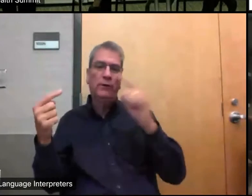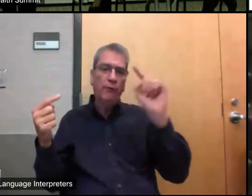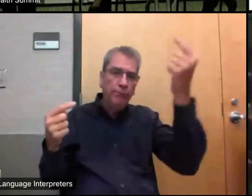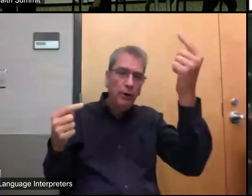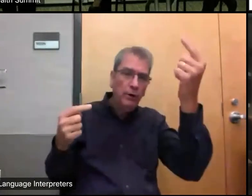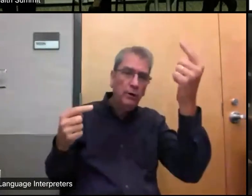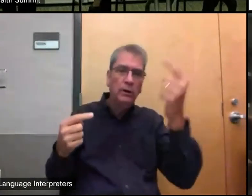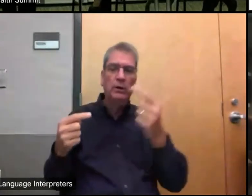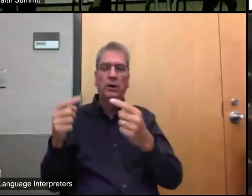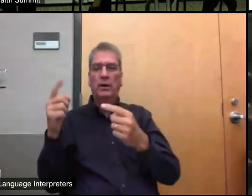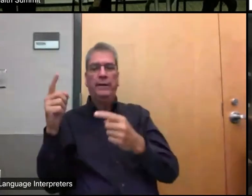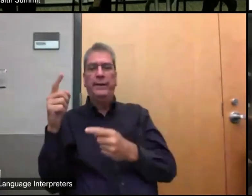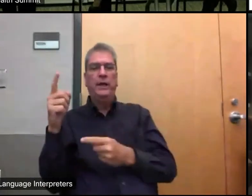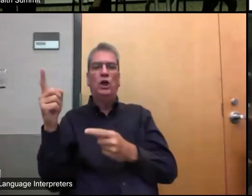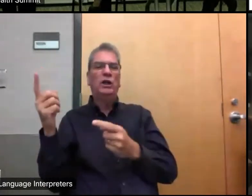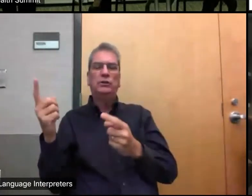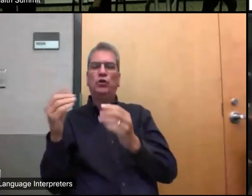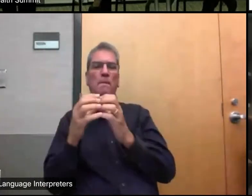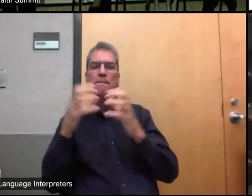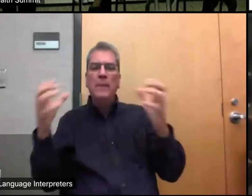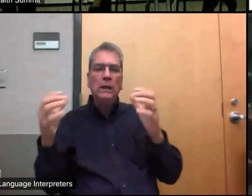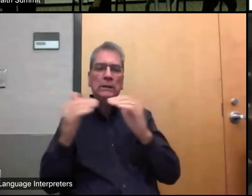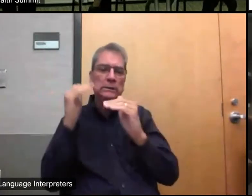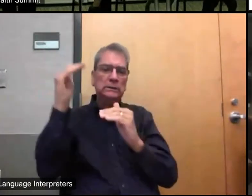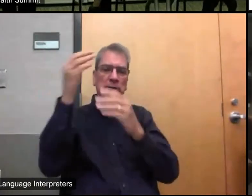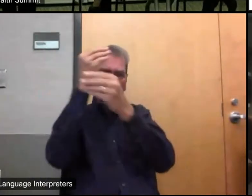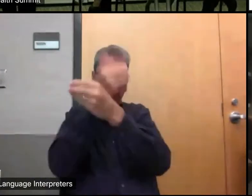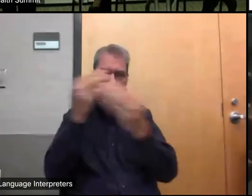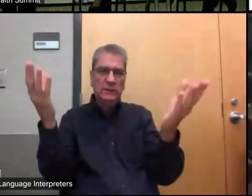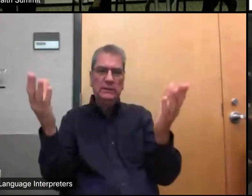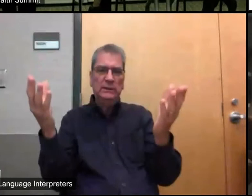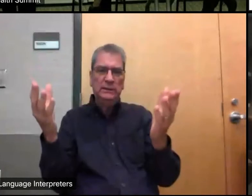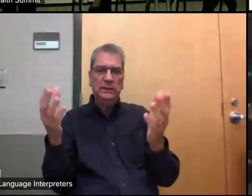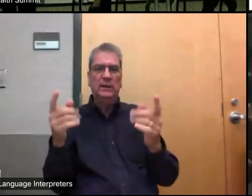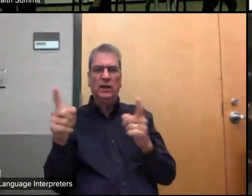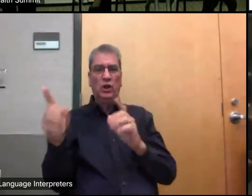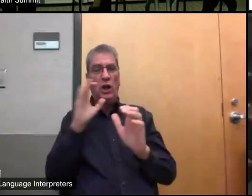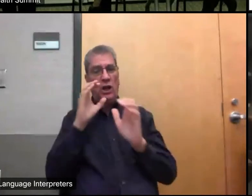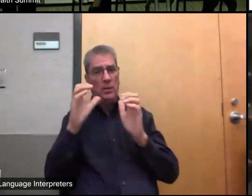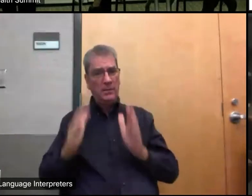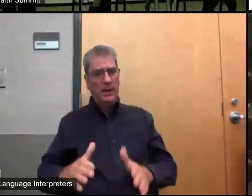this sense of there's just too much information coming at me. But you also, as a communicator, you also have to think about the fact that the news